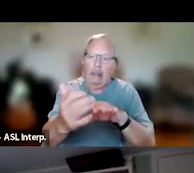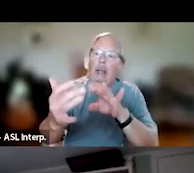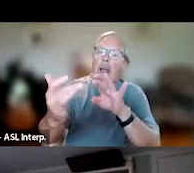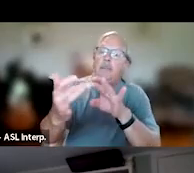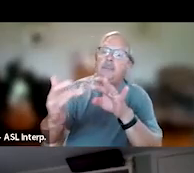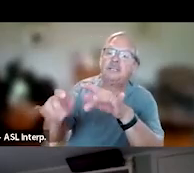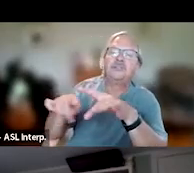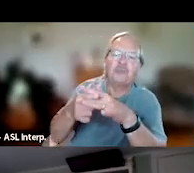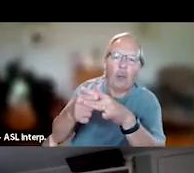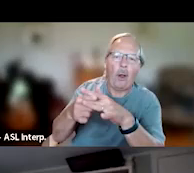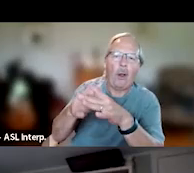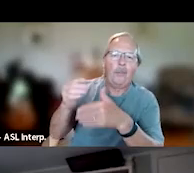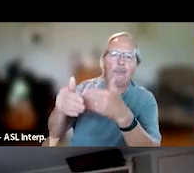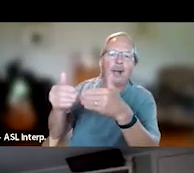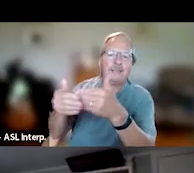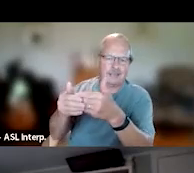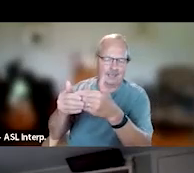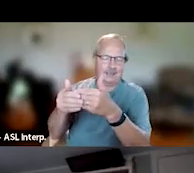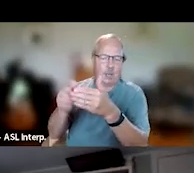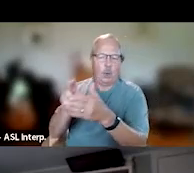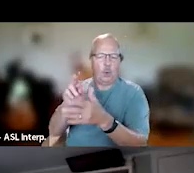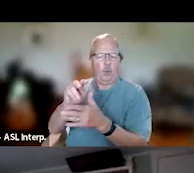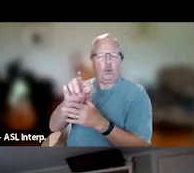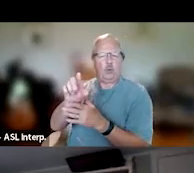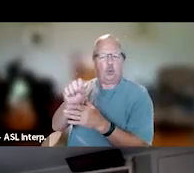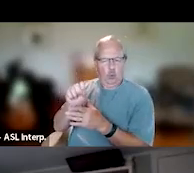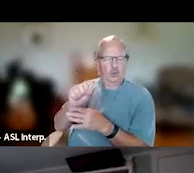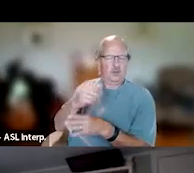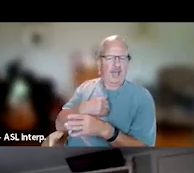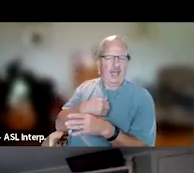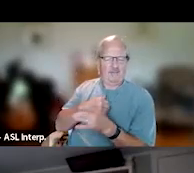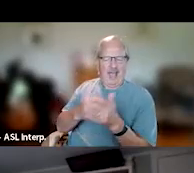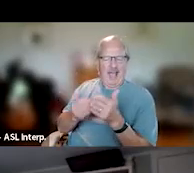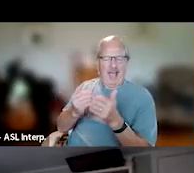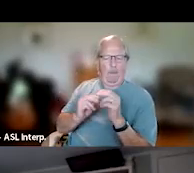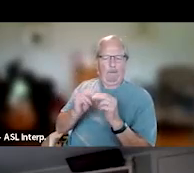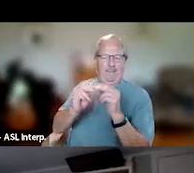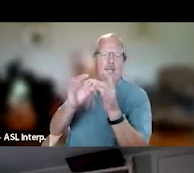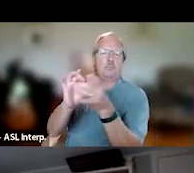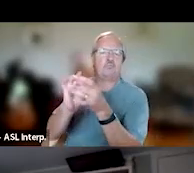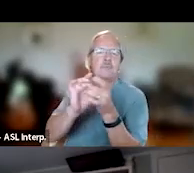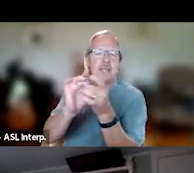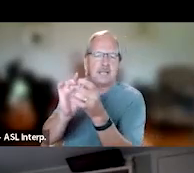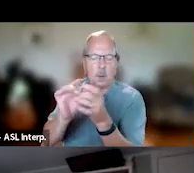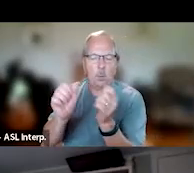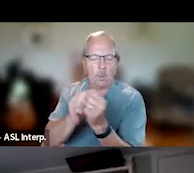Utilize some of the tools that we have on how to build relationships with SSA and DDS.